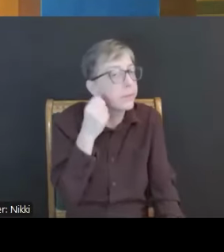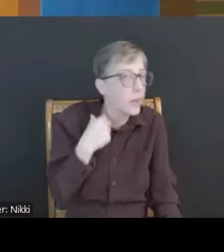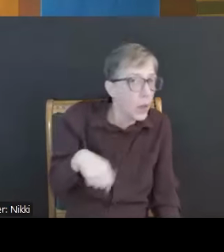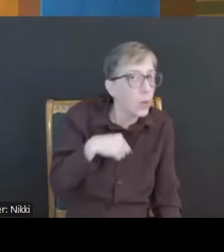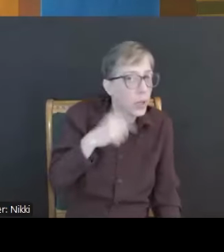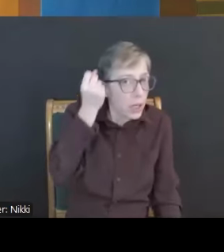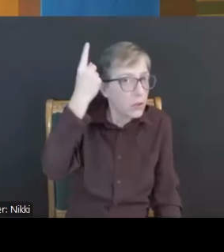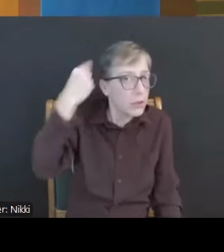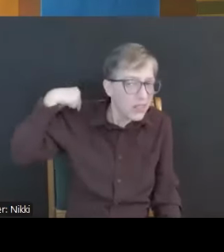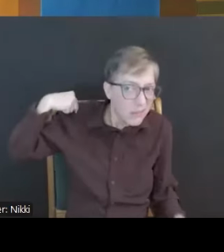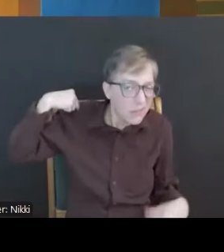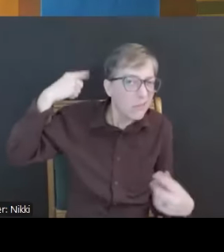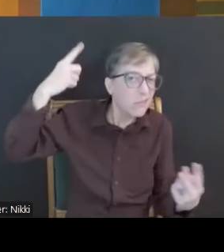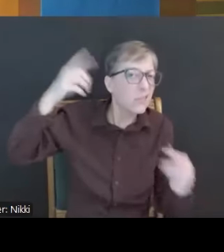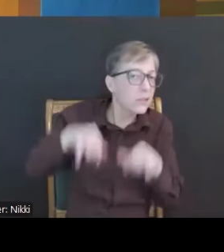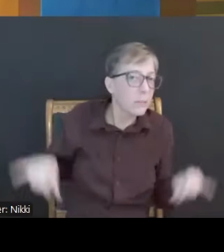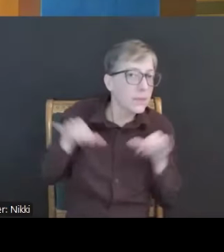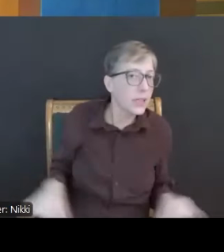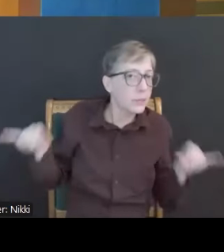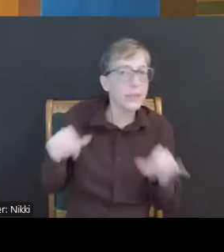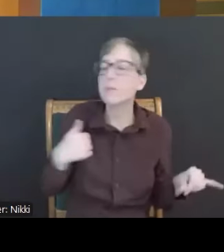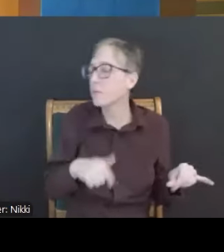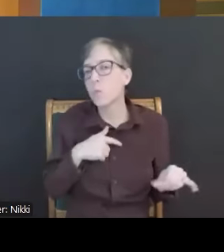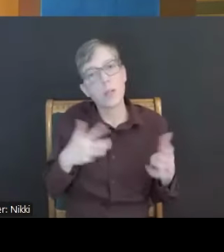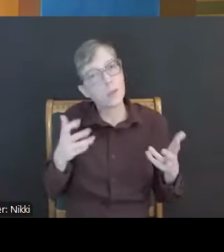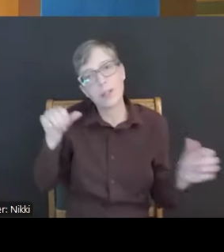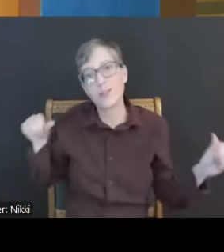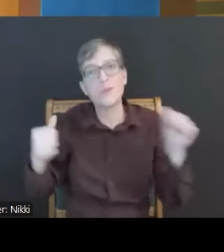a better partnership and collaboration um with our community and that's where partnership and